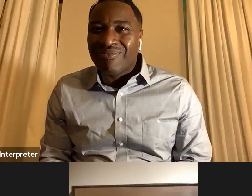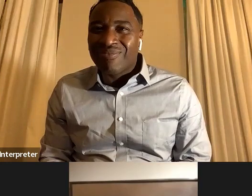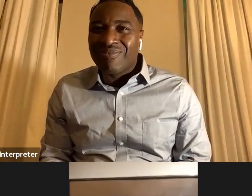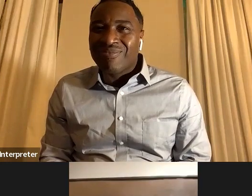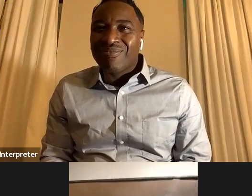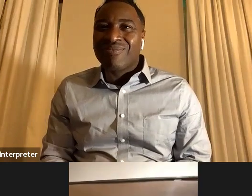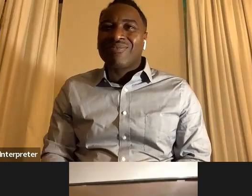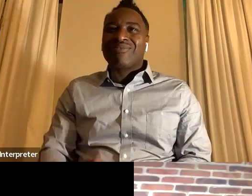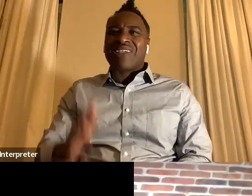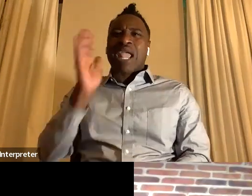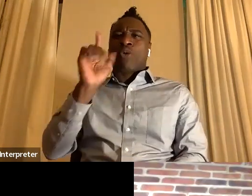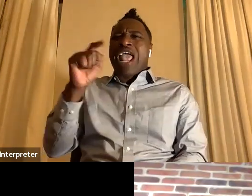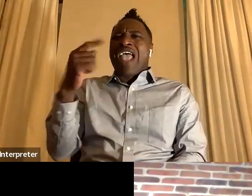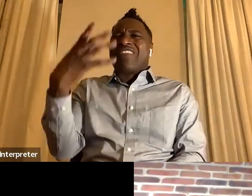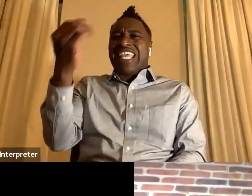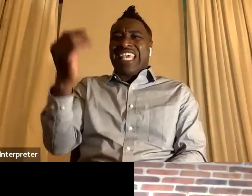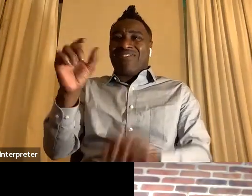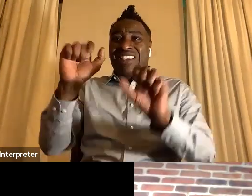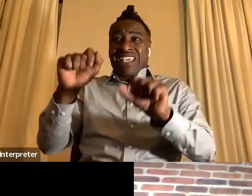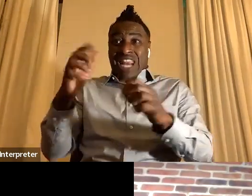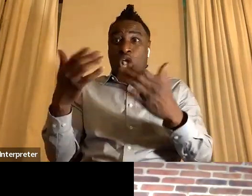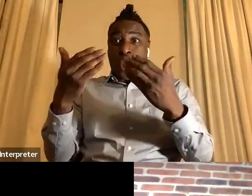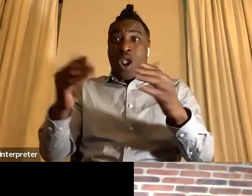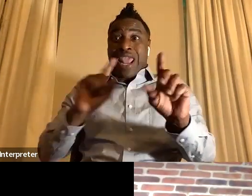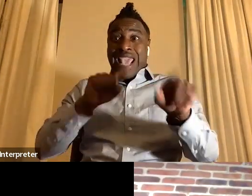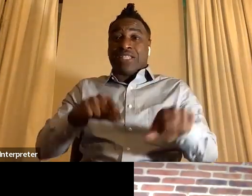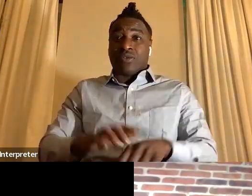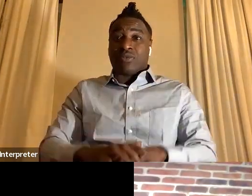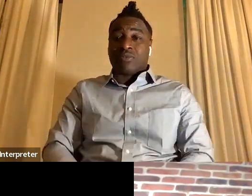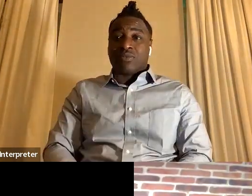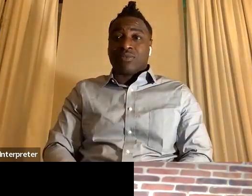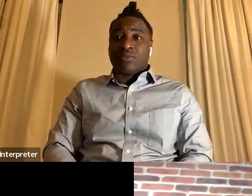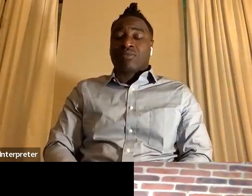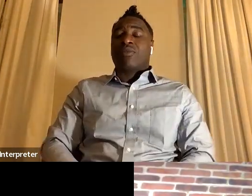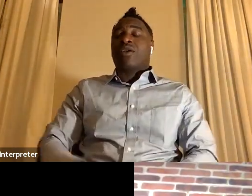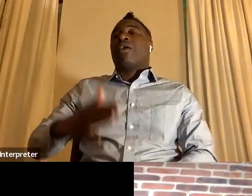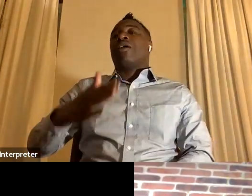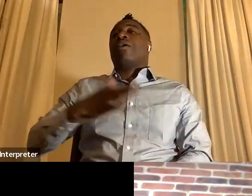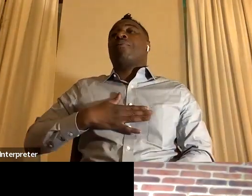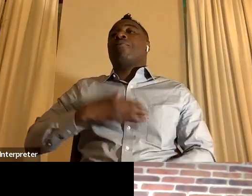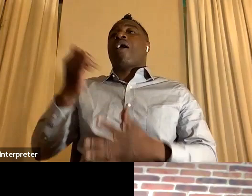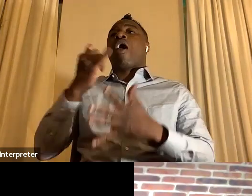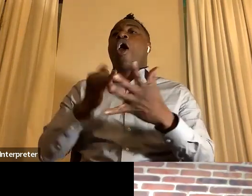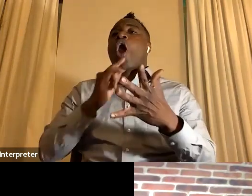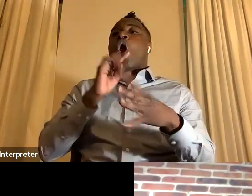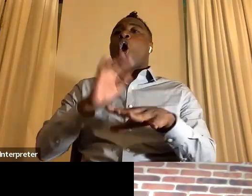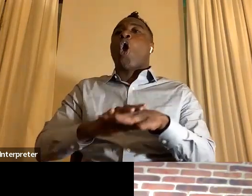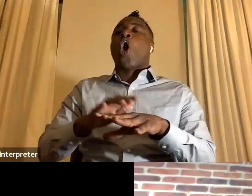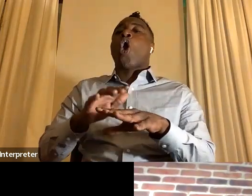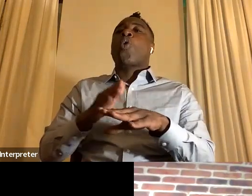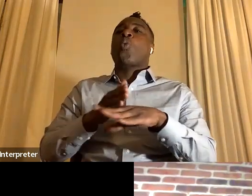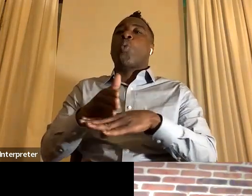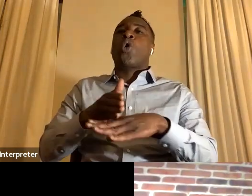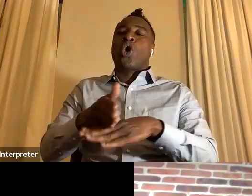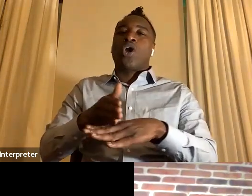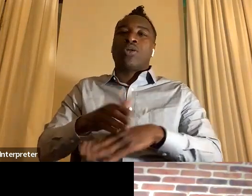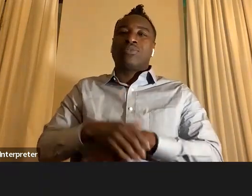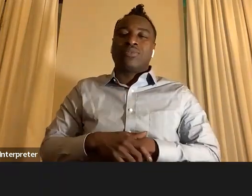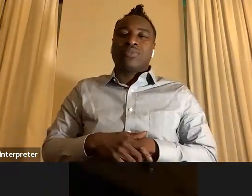Minutes. My pieces are on wood. I'm an assemblage artist and I tend to cut and.